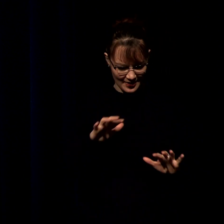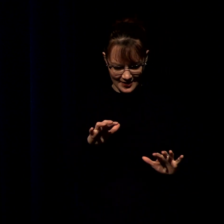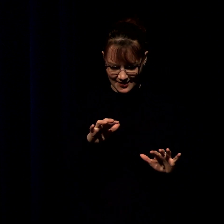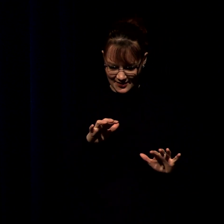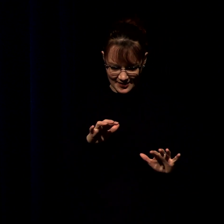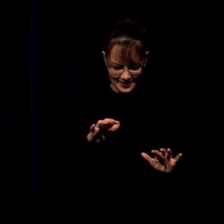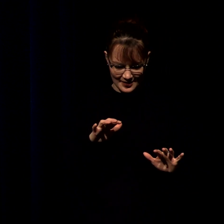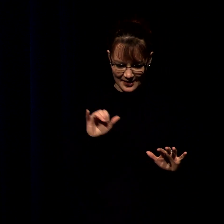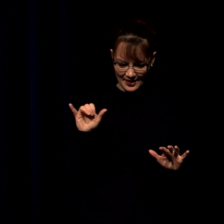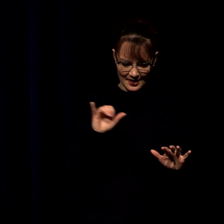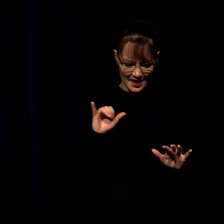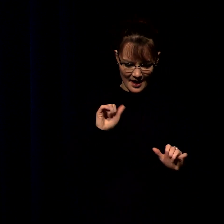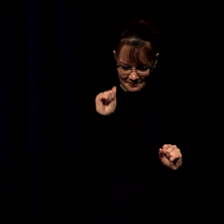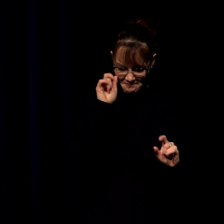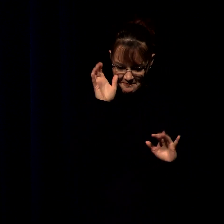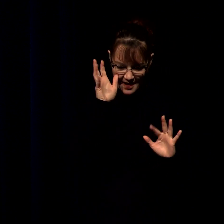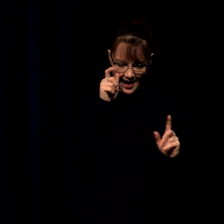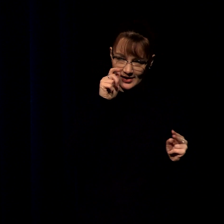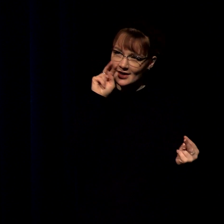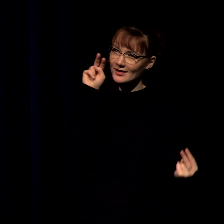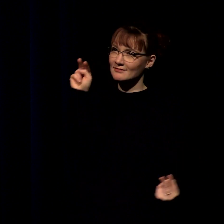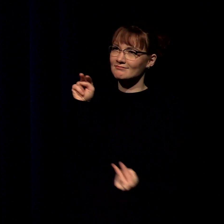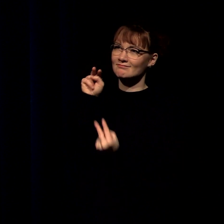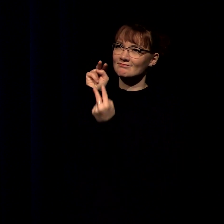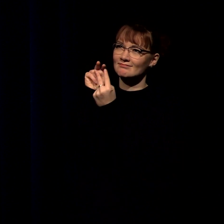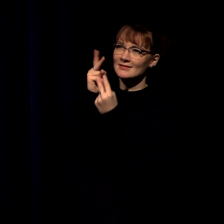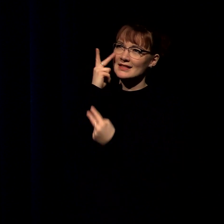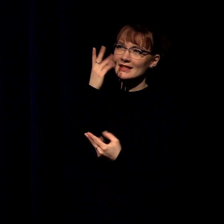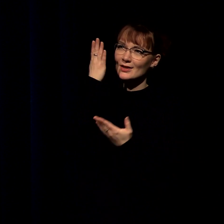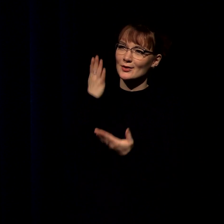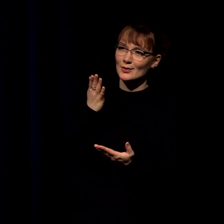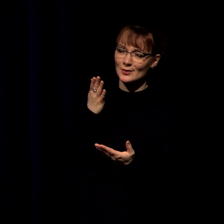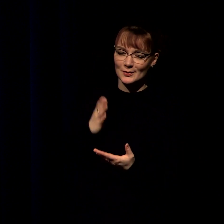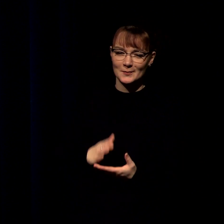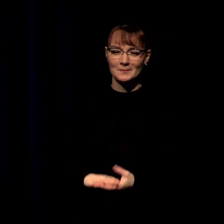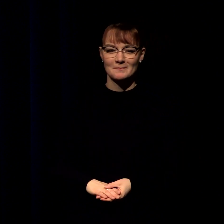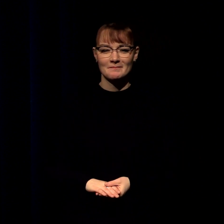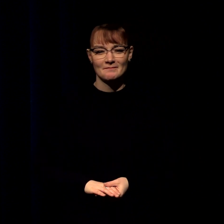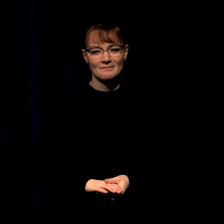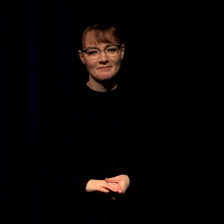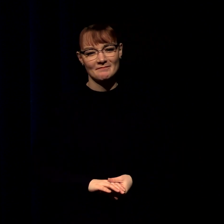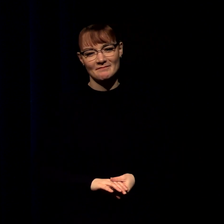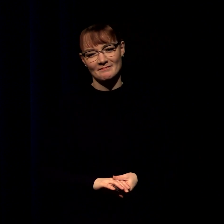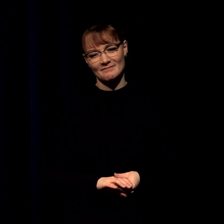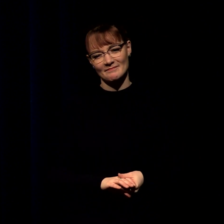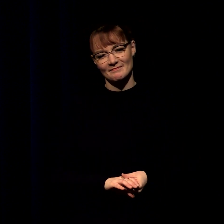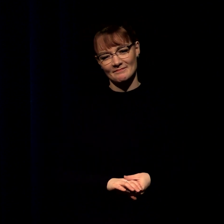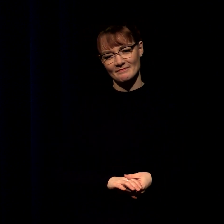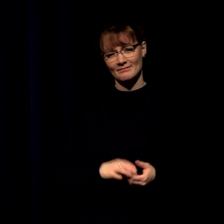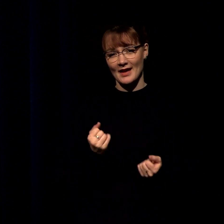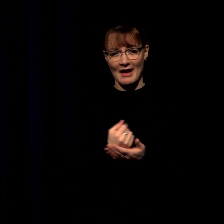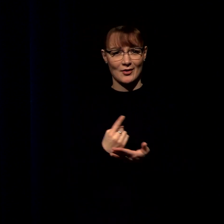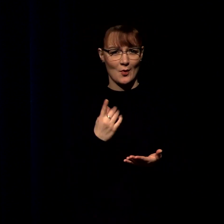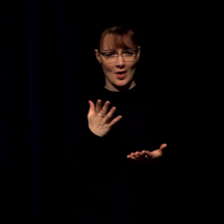like the magic in your eyes . Everybody wants to be somebody